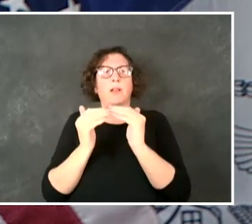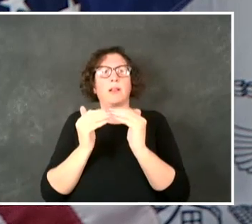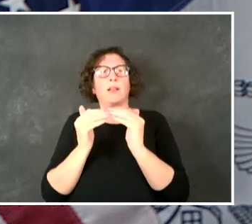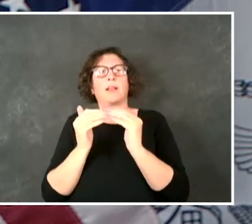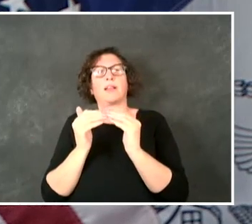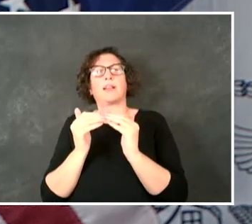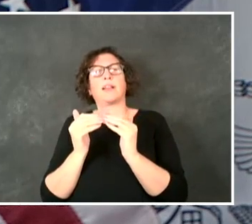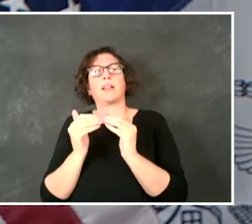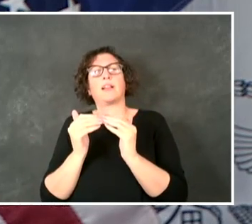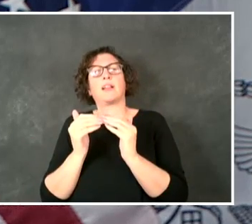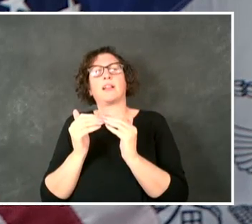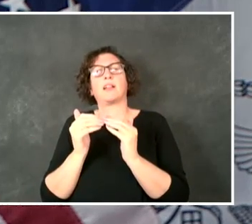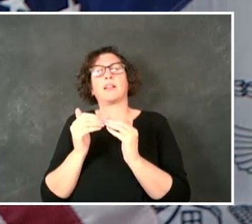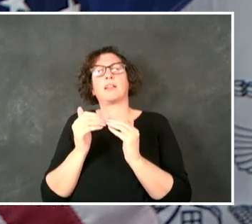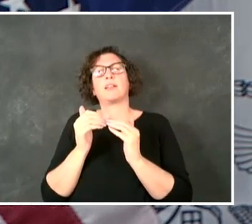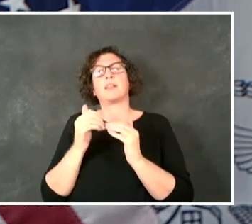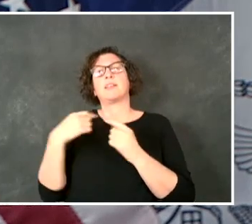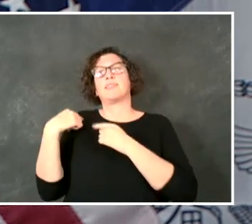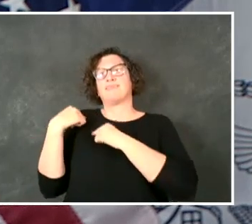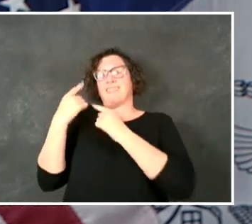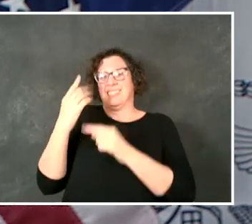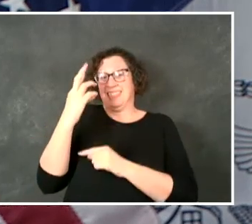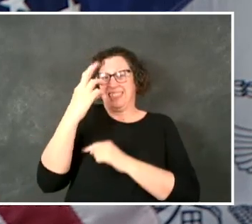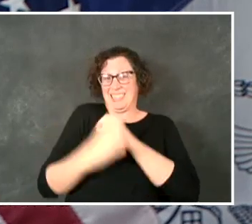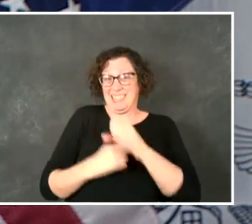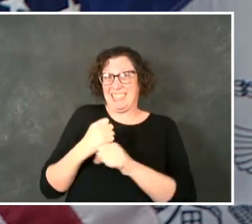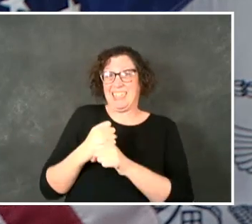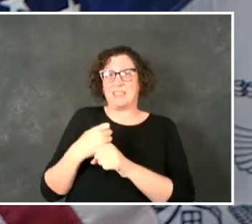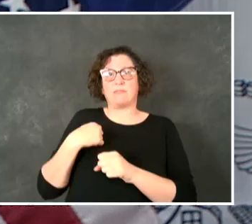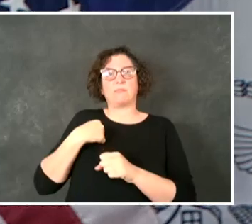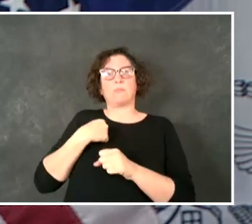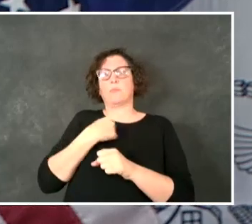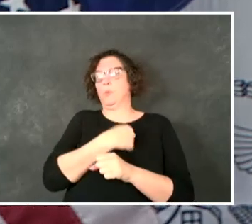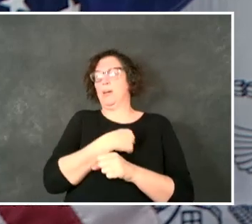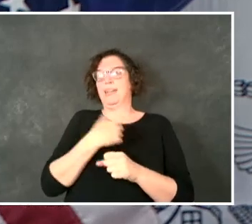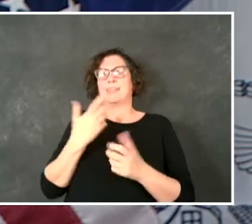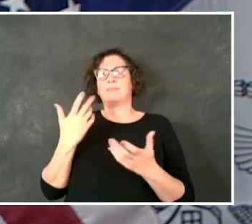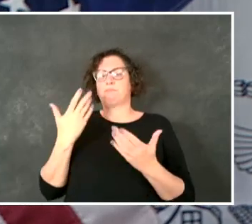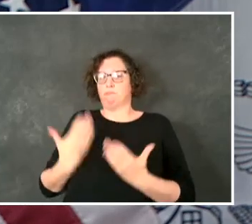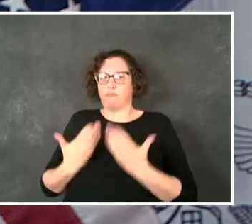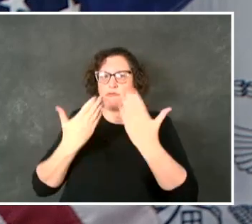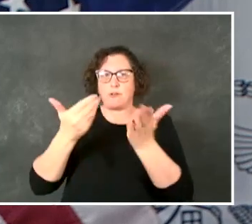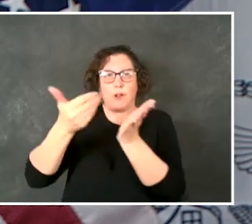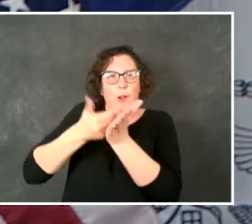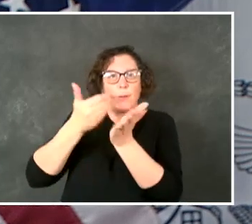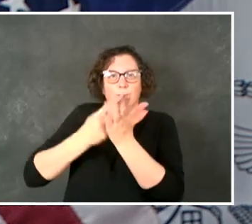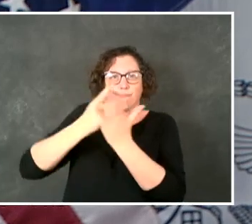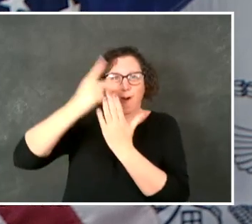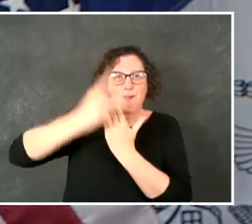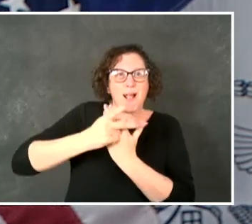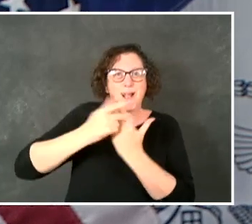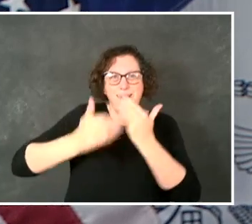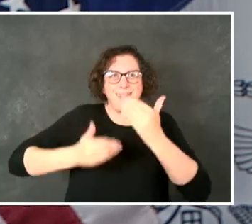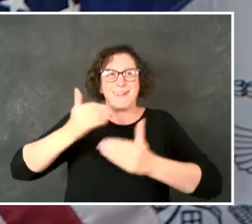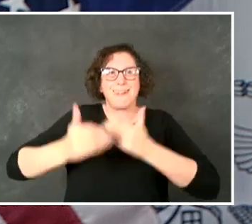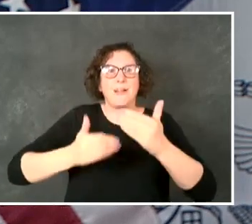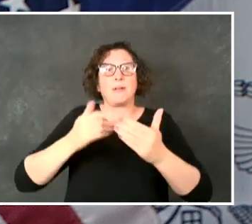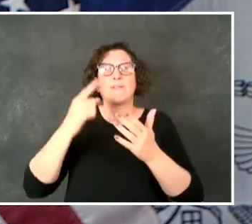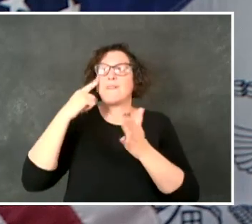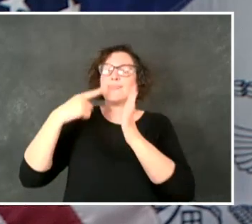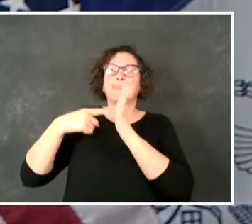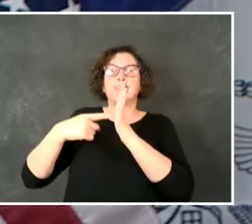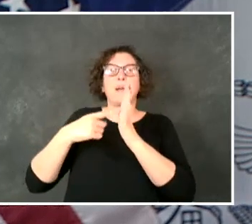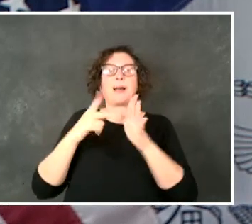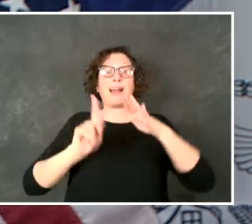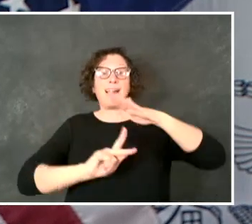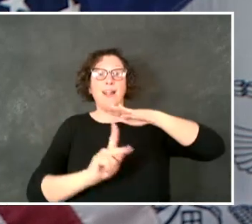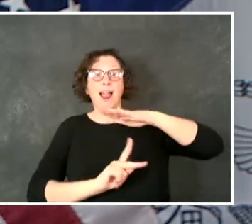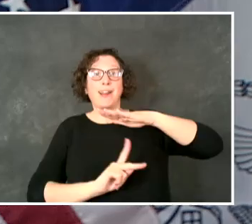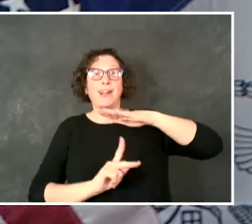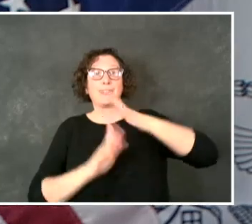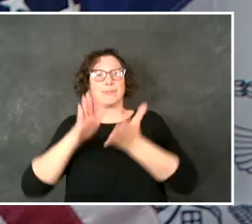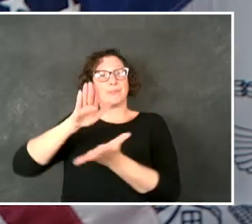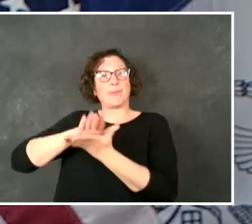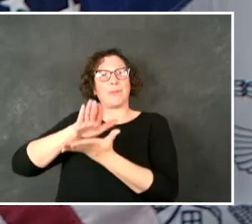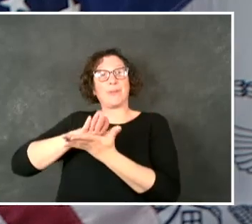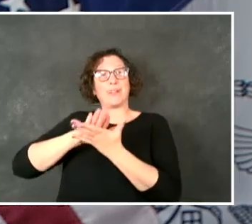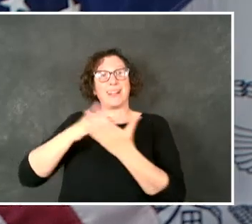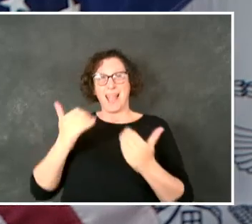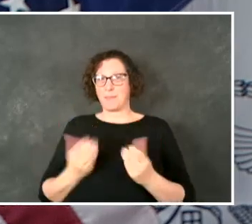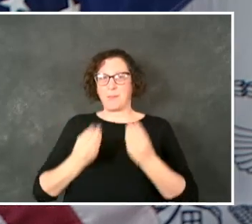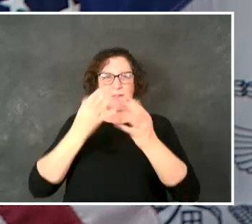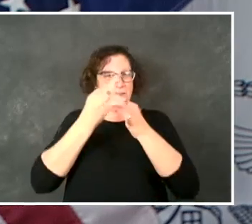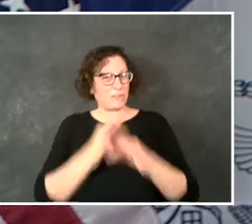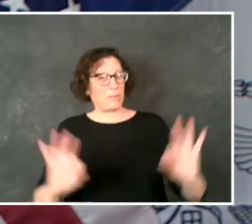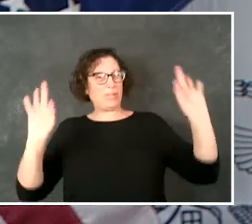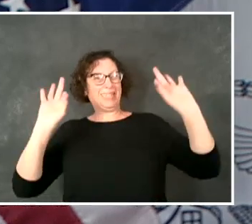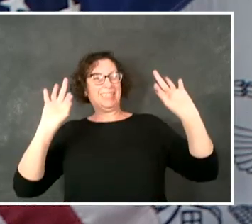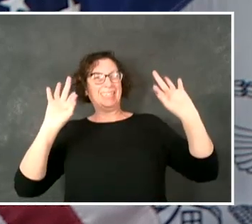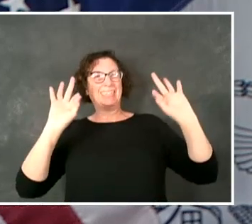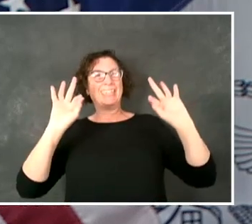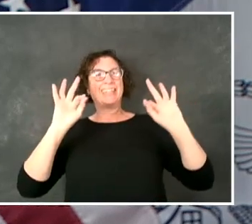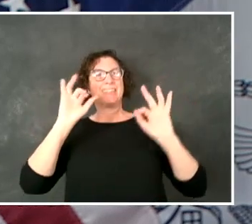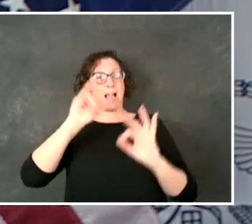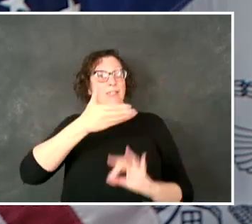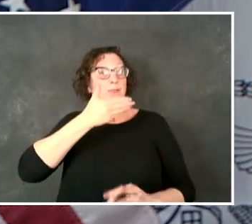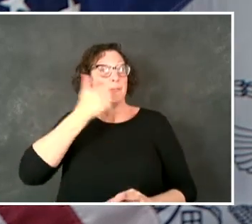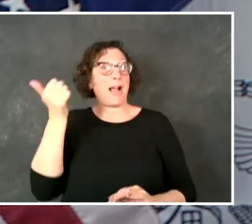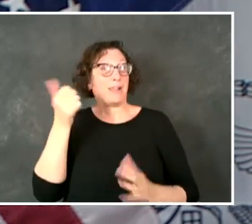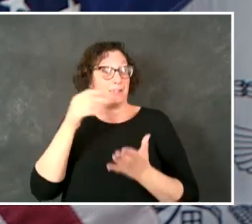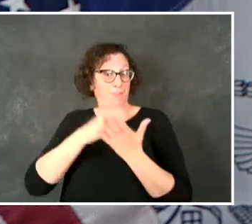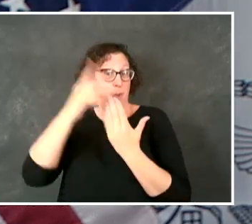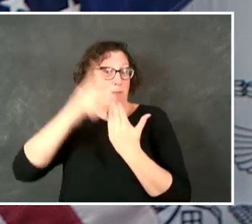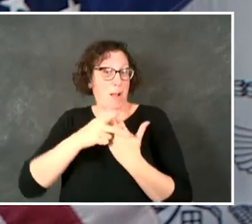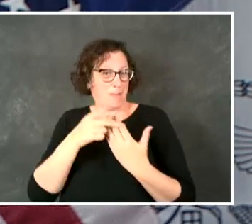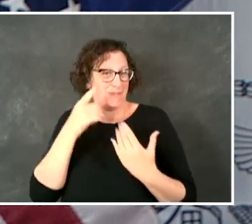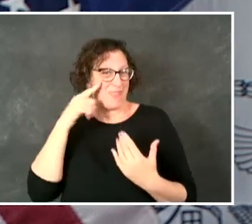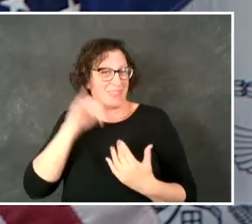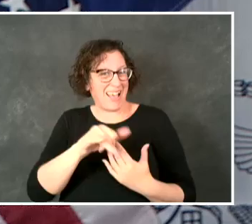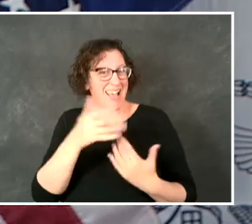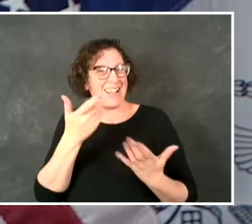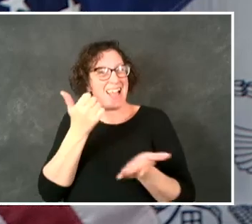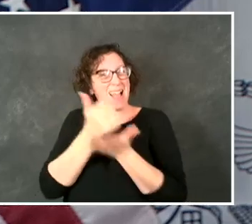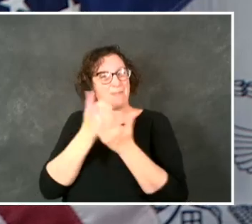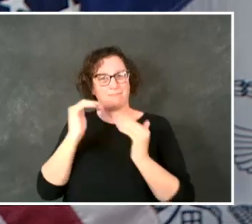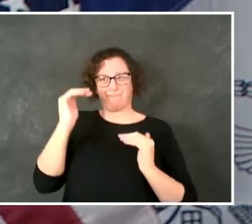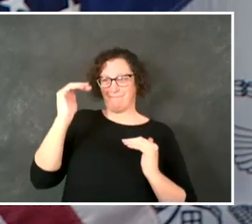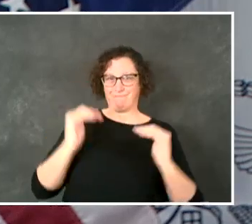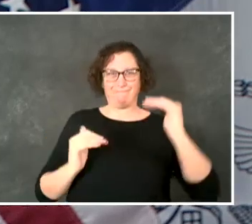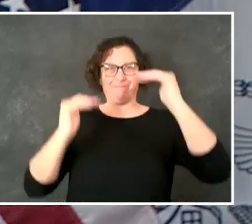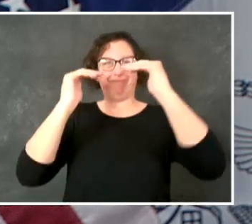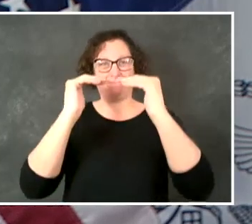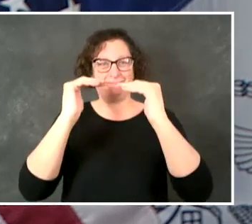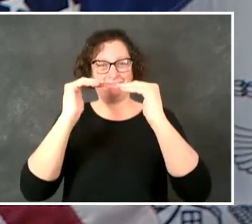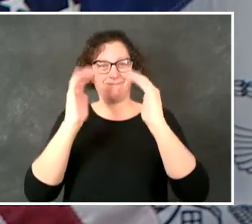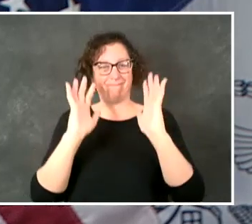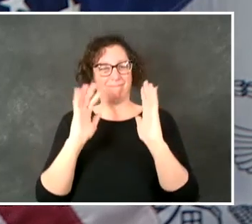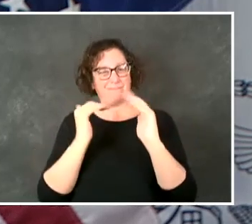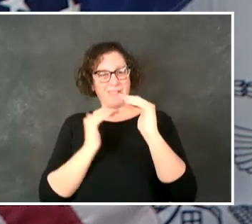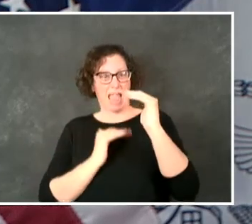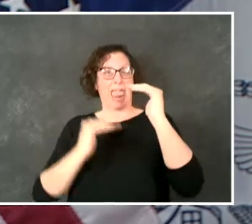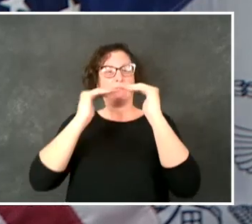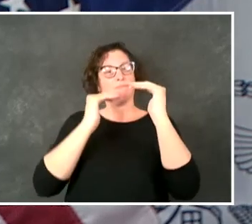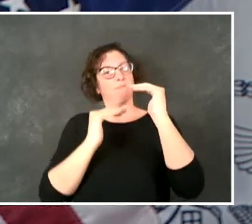PROFOUND.